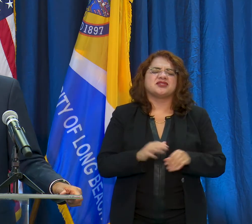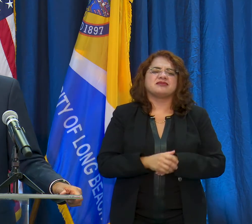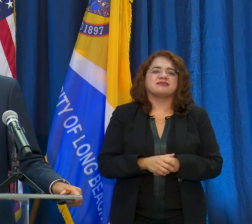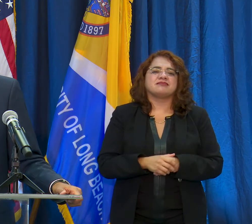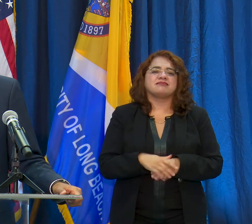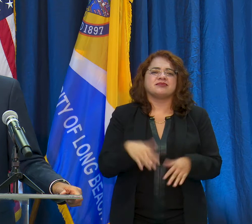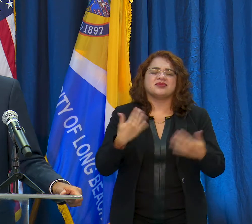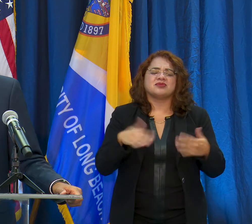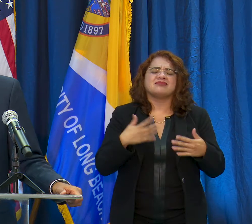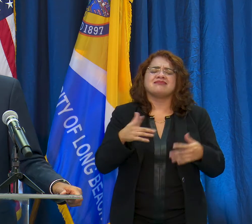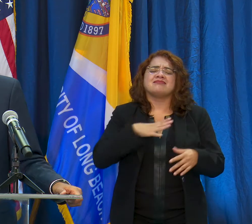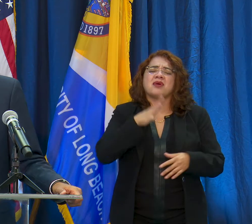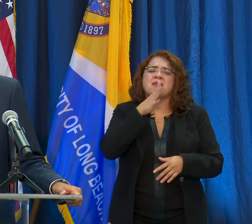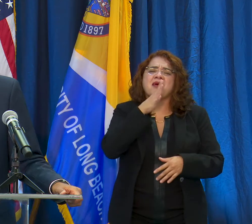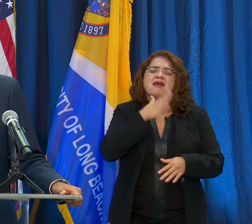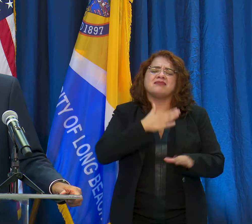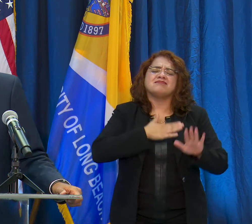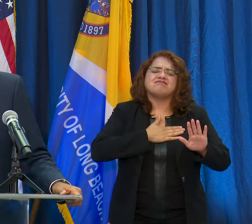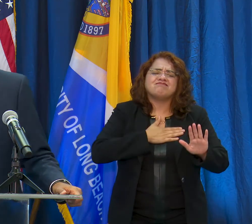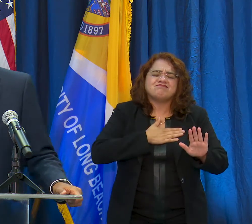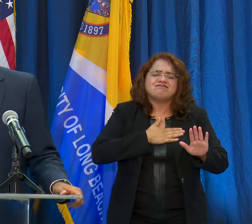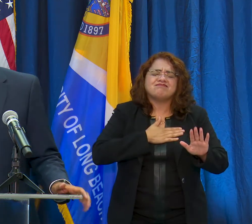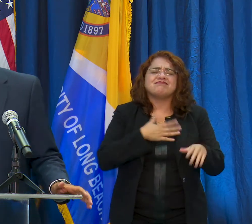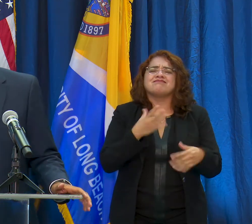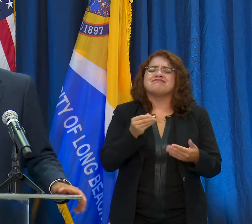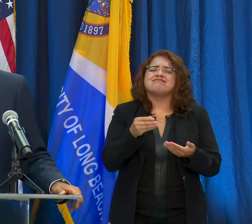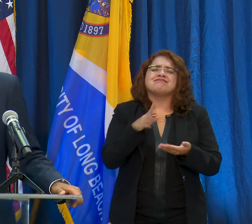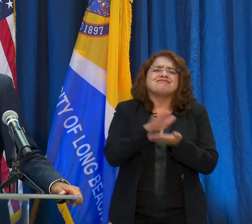compassionate person we've ever met. She was an immigrant.